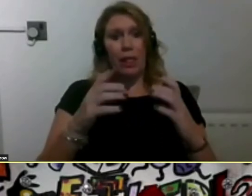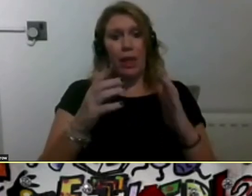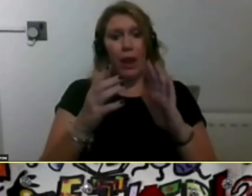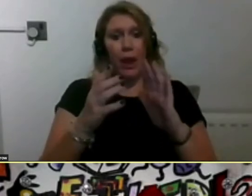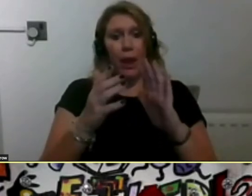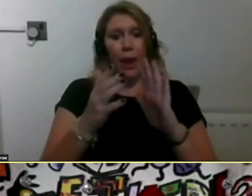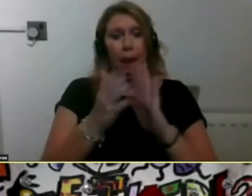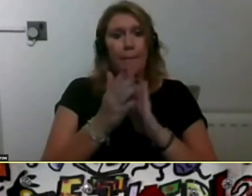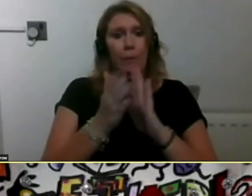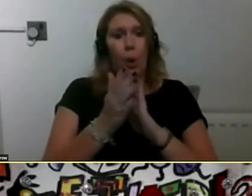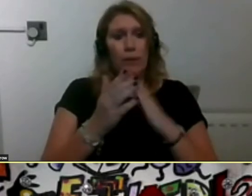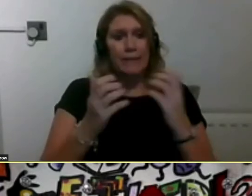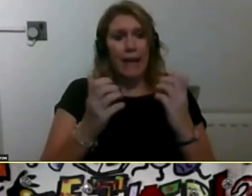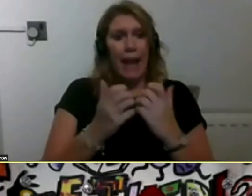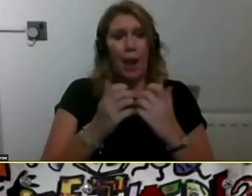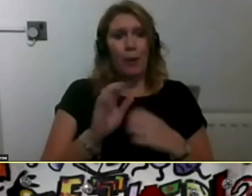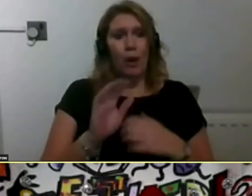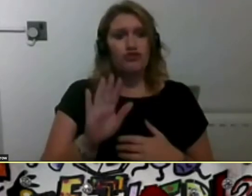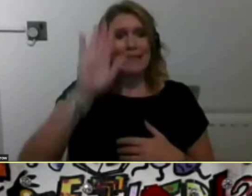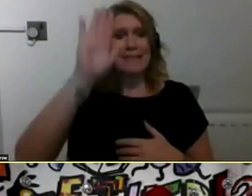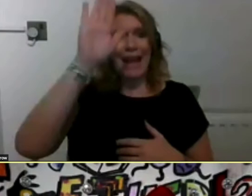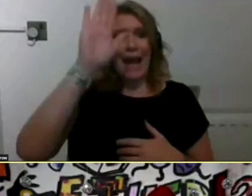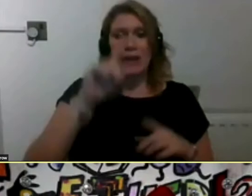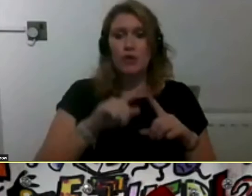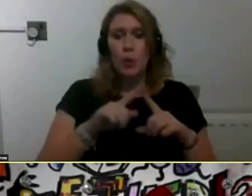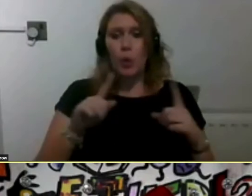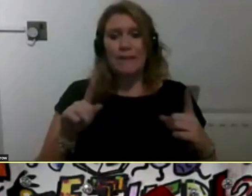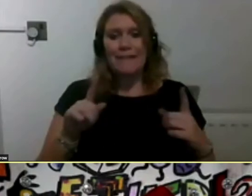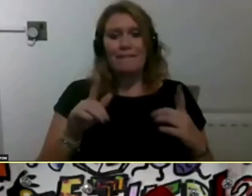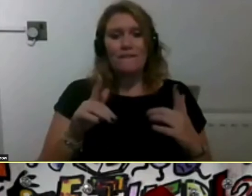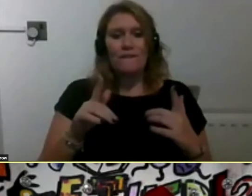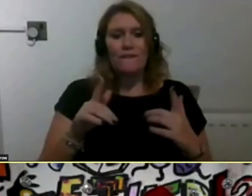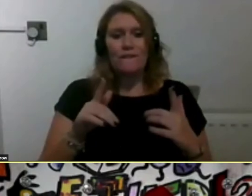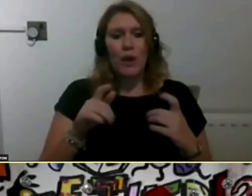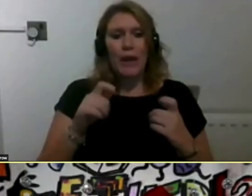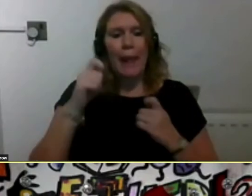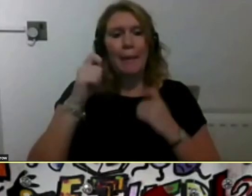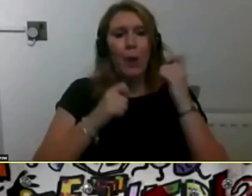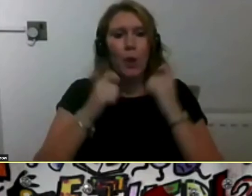hands and things and different emojis. I can't actually see any on my screen